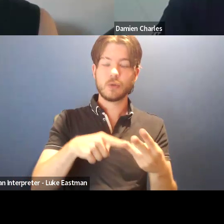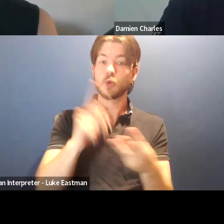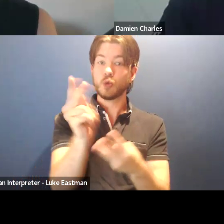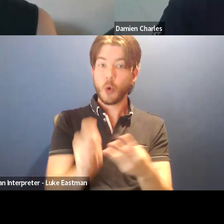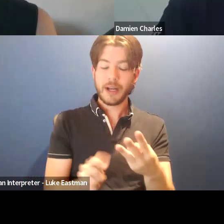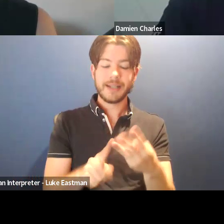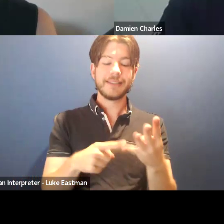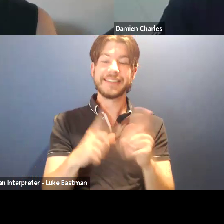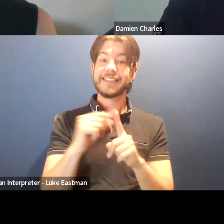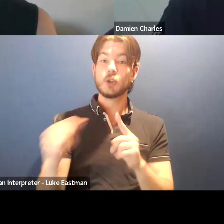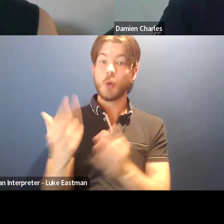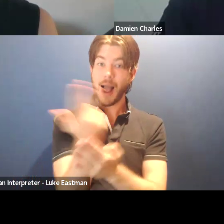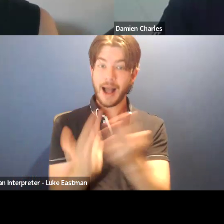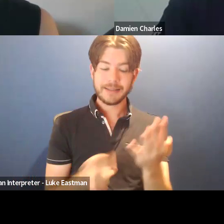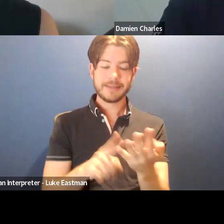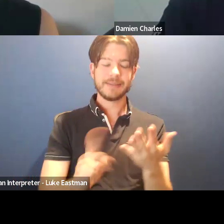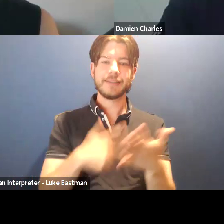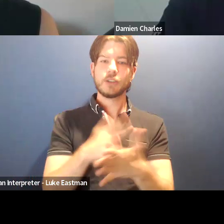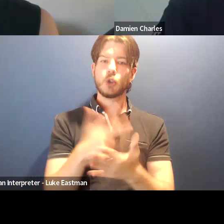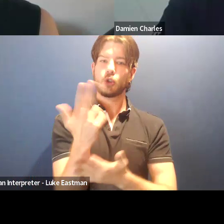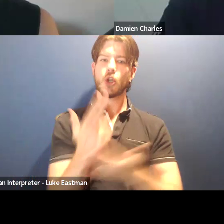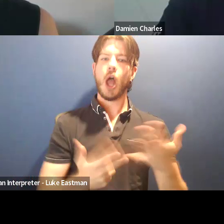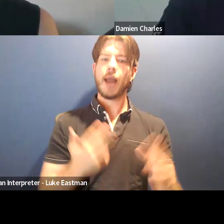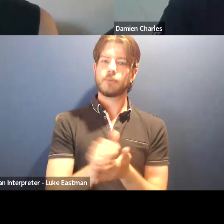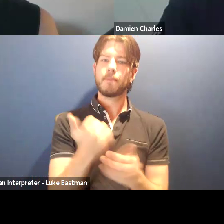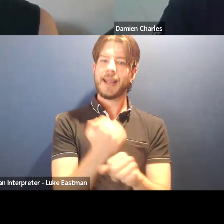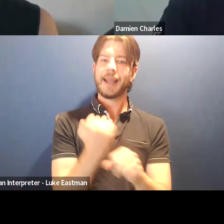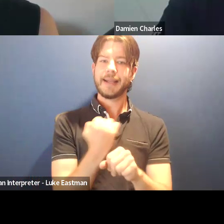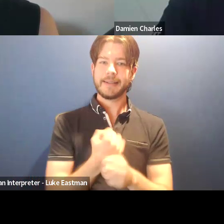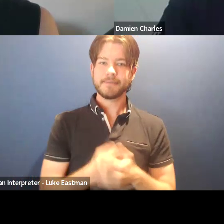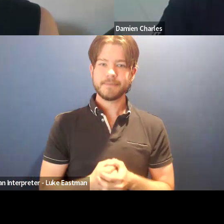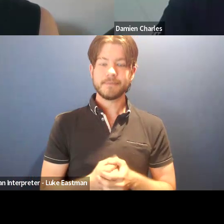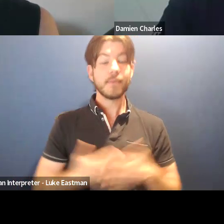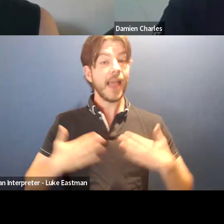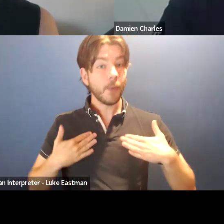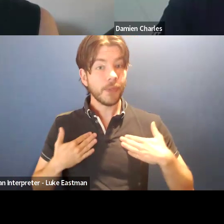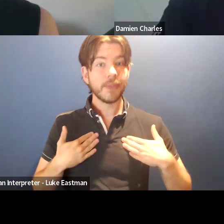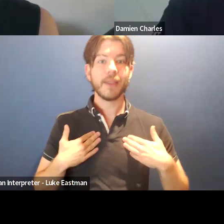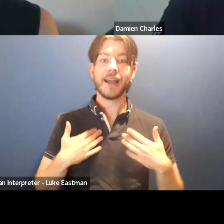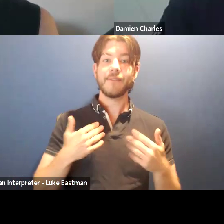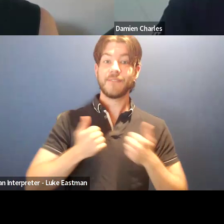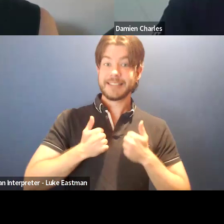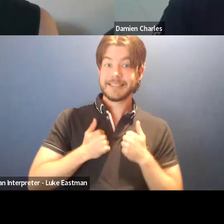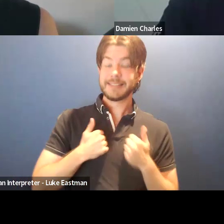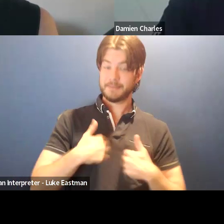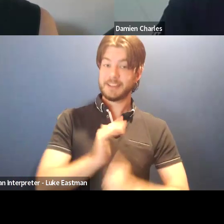design and jewelry making. I'm also interested in health and